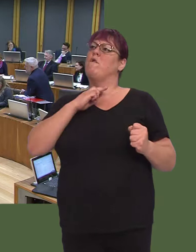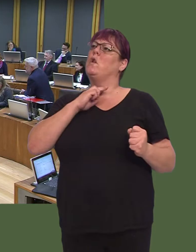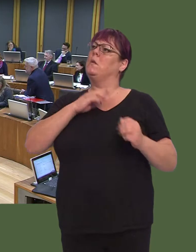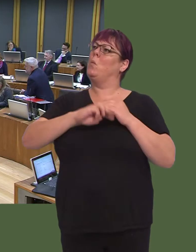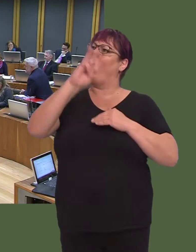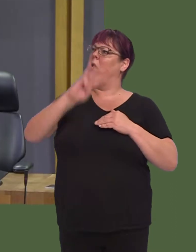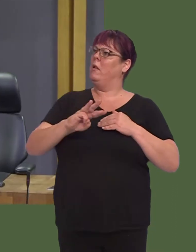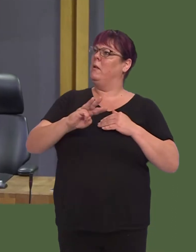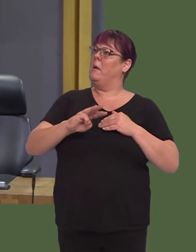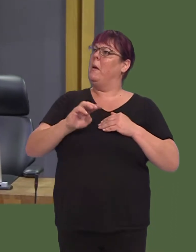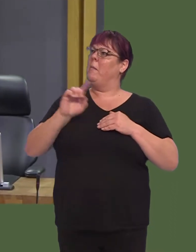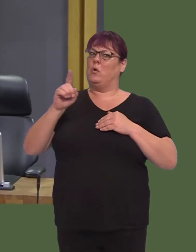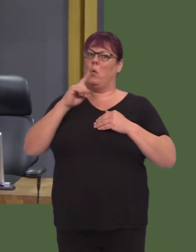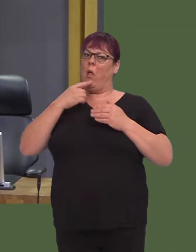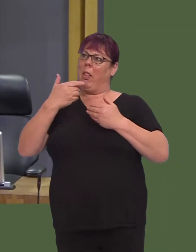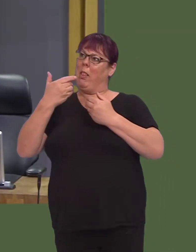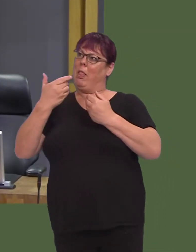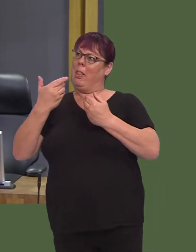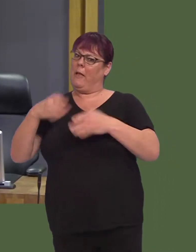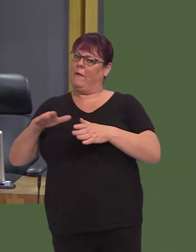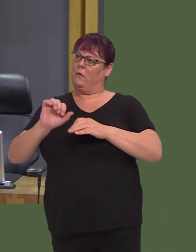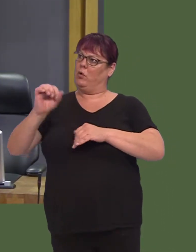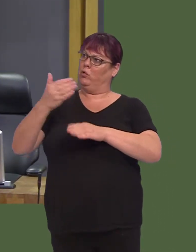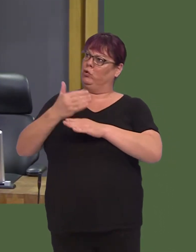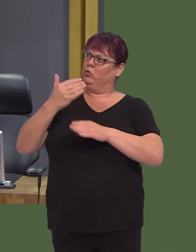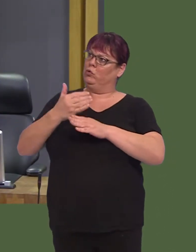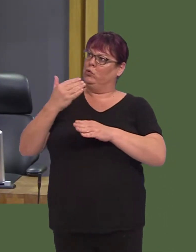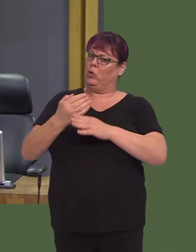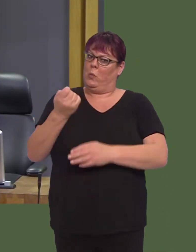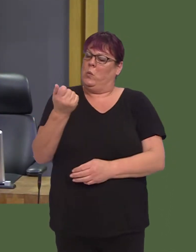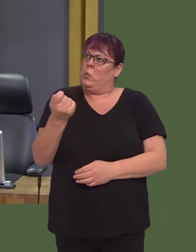some greater weight if it wasn't for the fact that you're leaving the office of First Minister